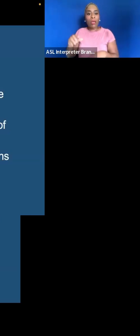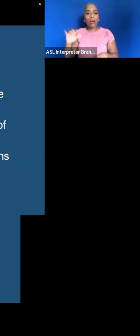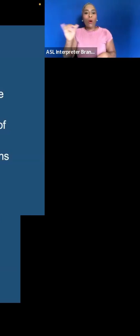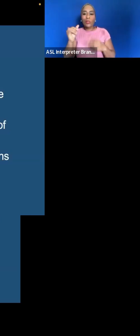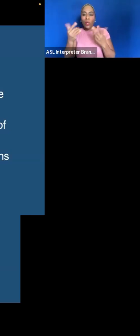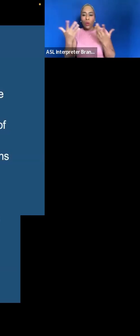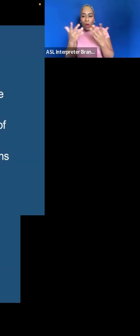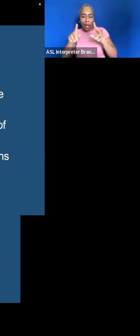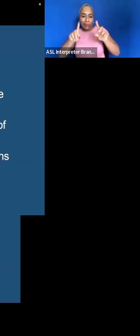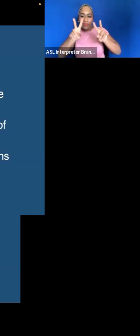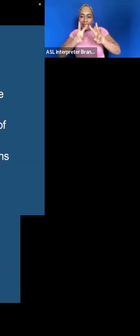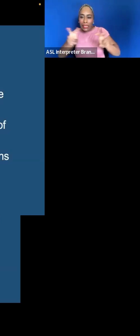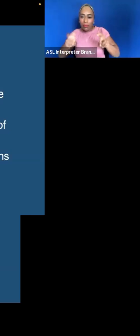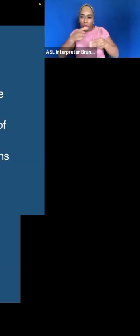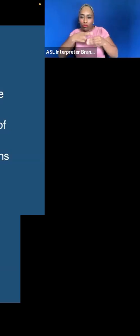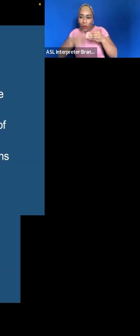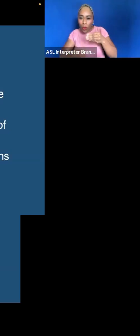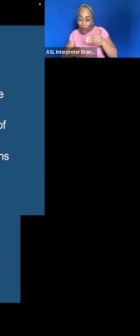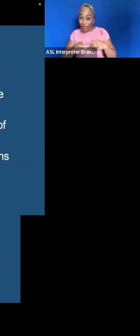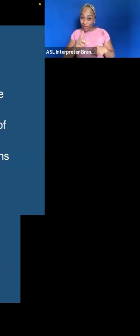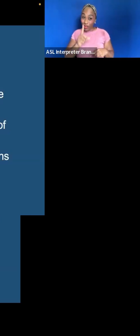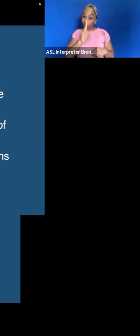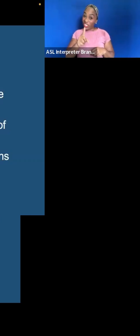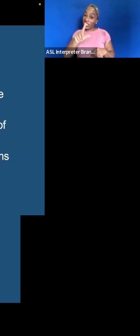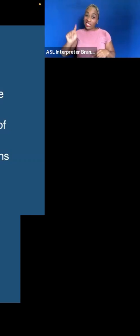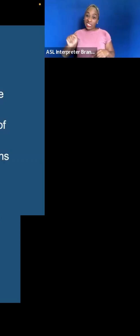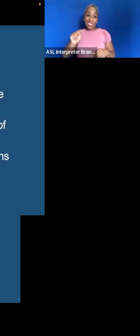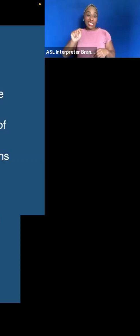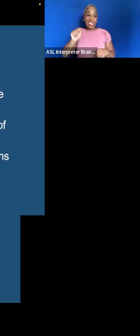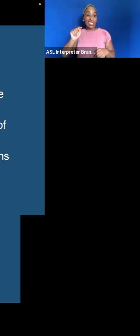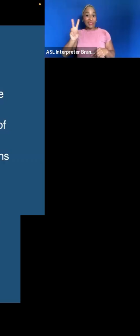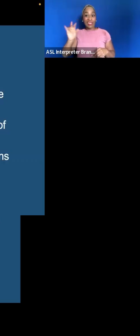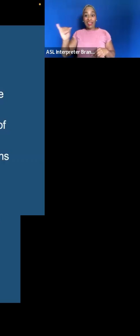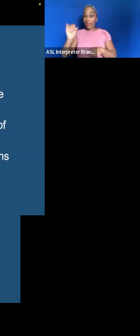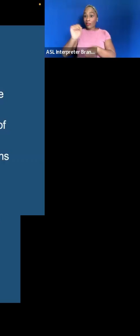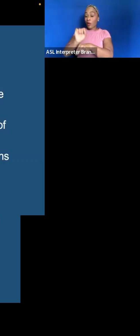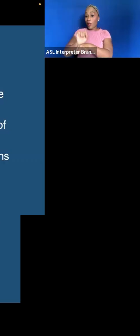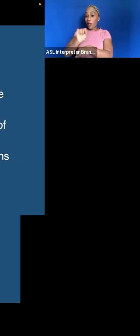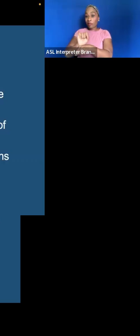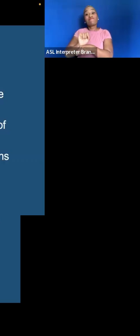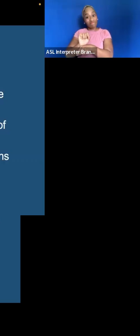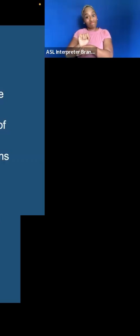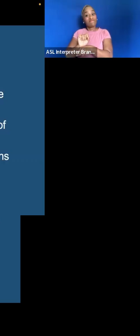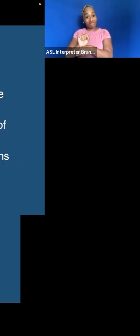So it's very much in the TVI's job description that they're to be involved in that process.